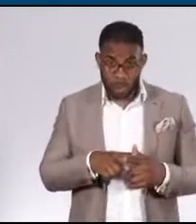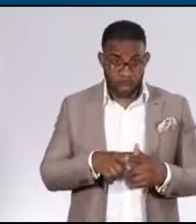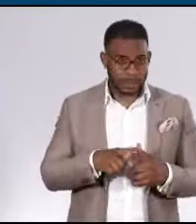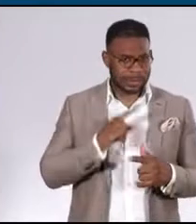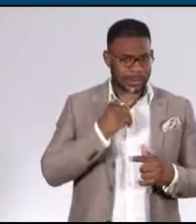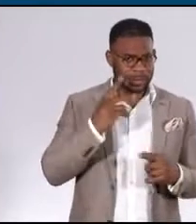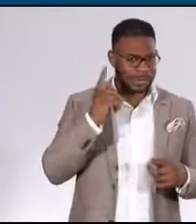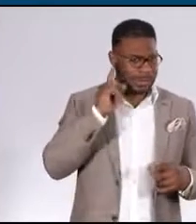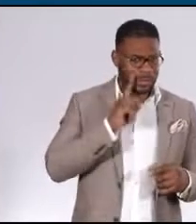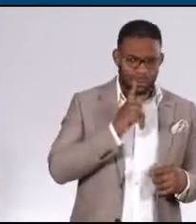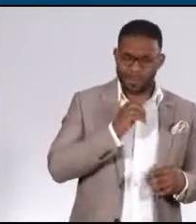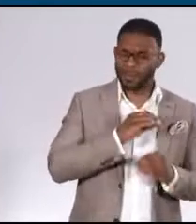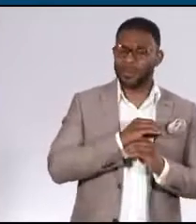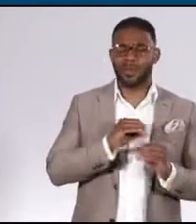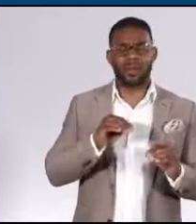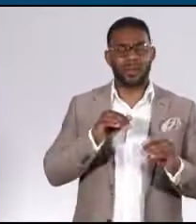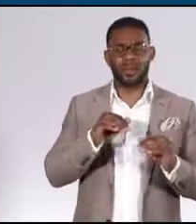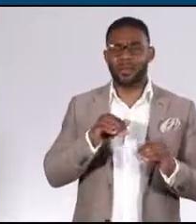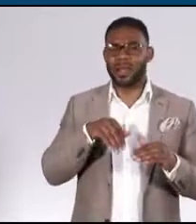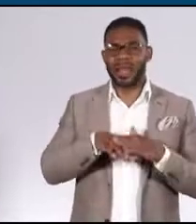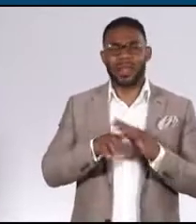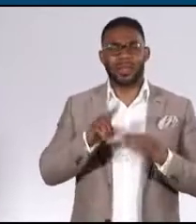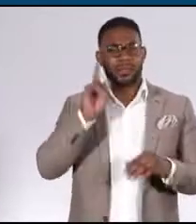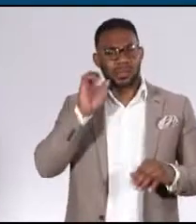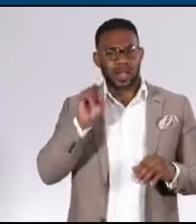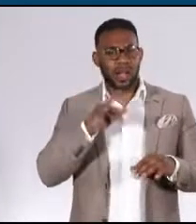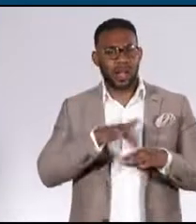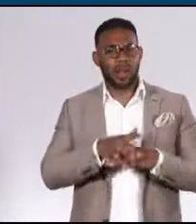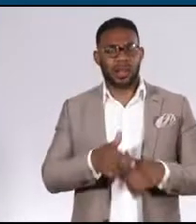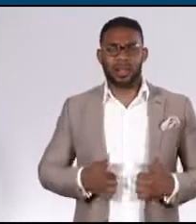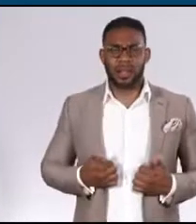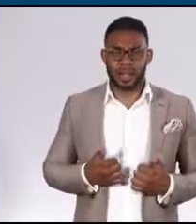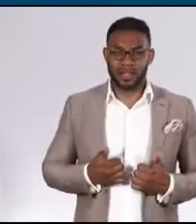who have no acts the sound very early in life. and That's important.